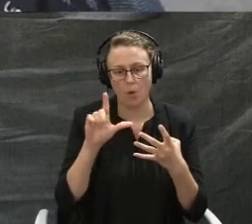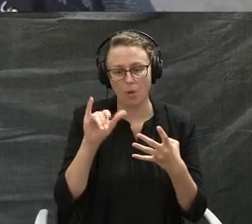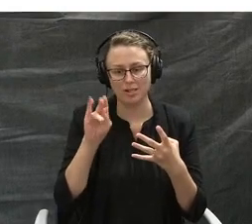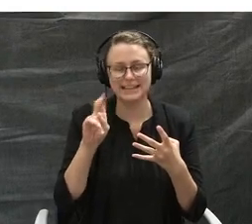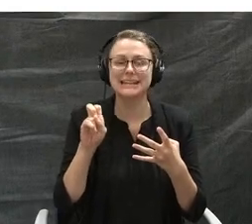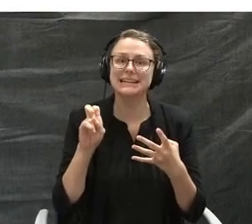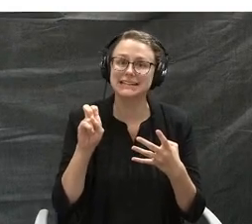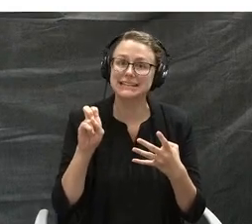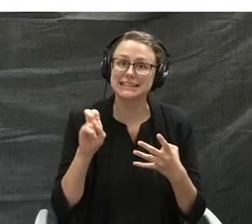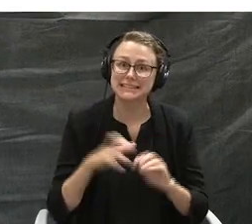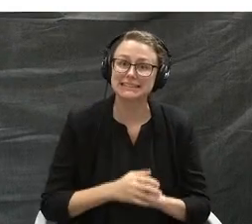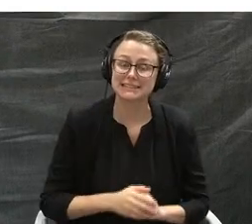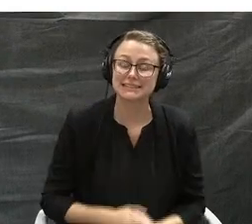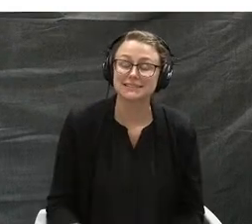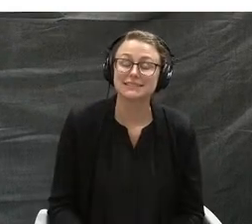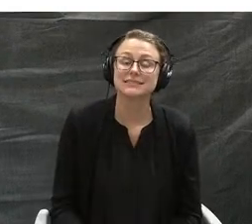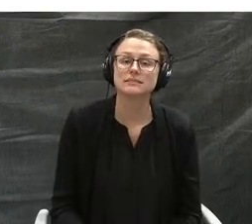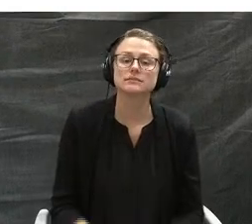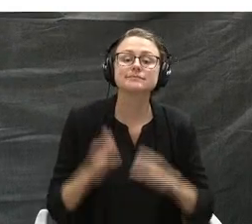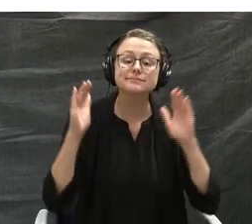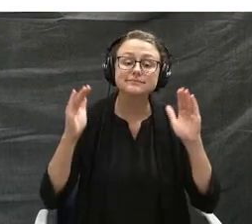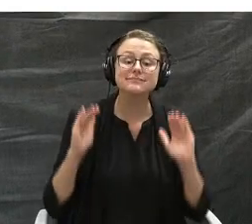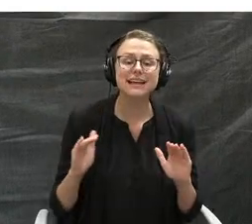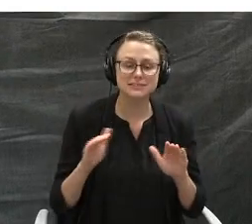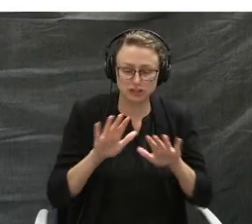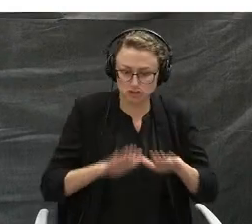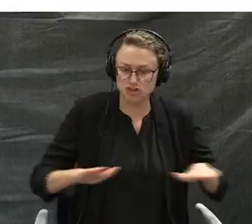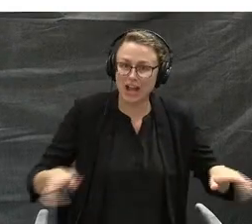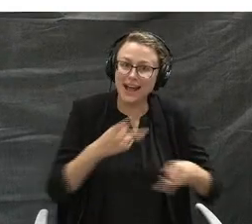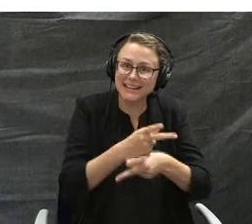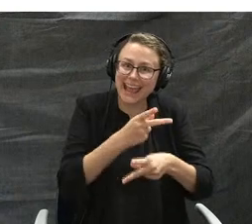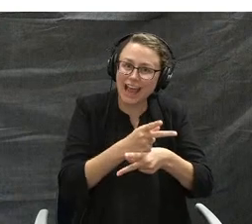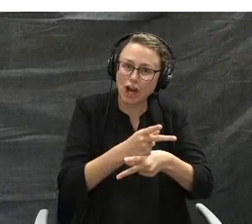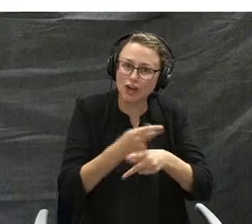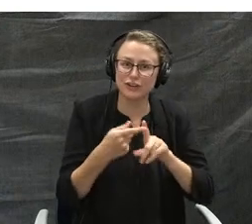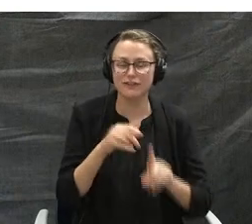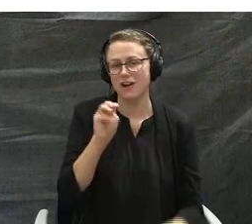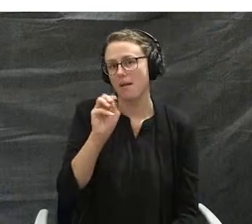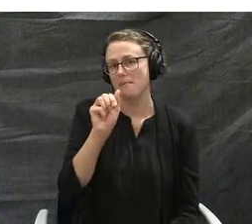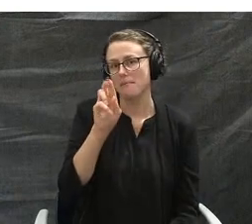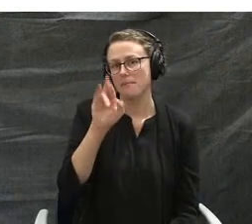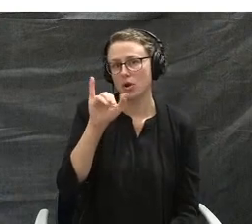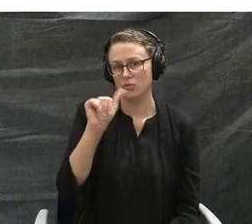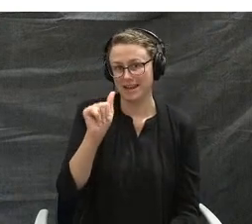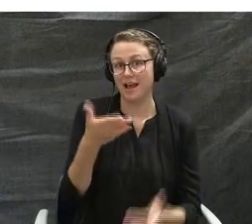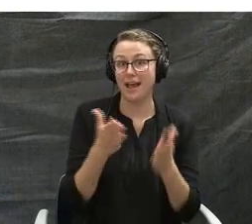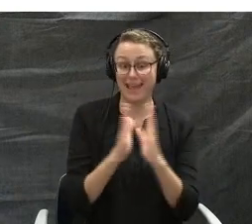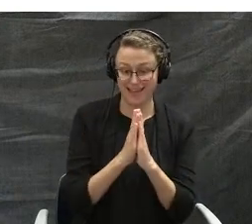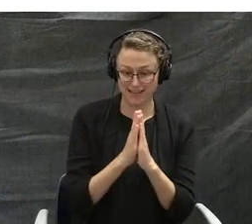A question regarding child care. Maria Crosby of mound says I am a teacher in another district